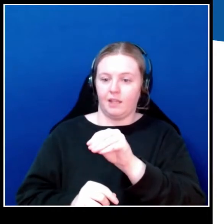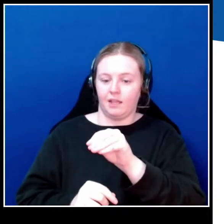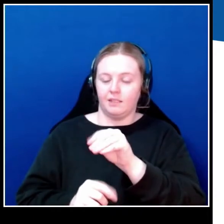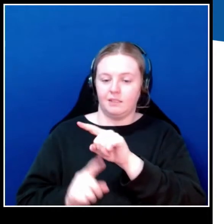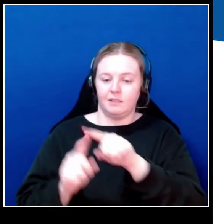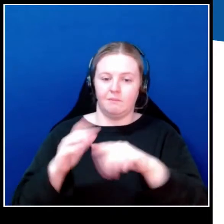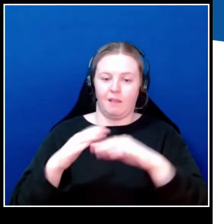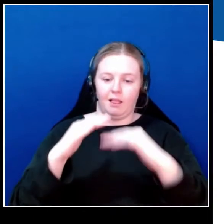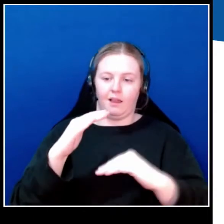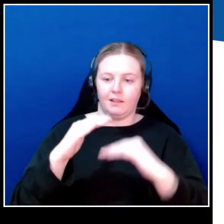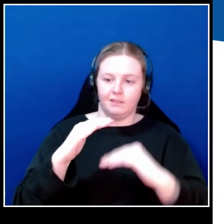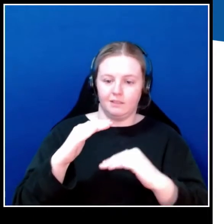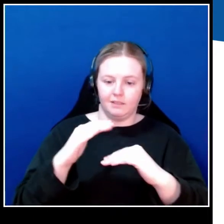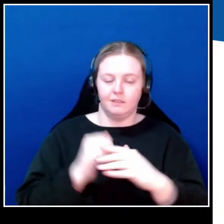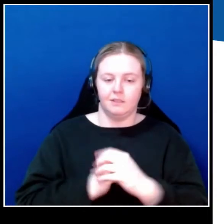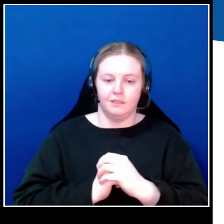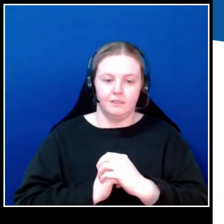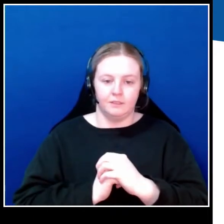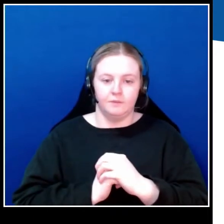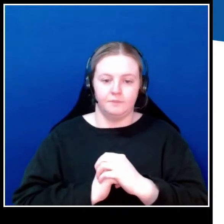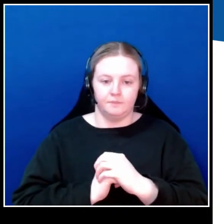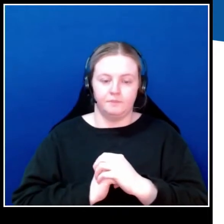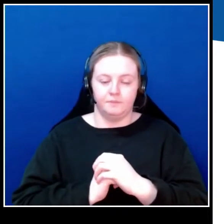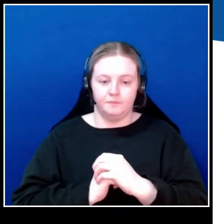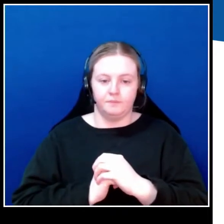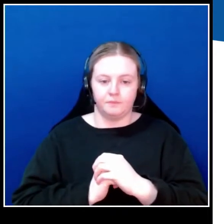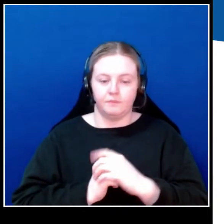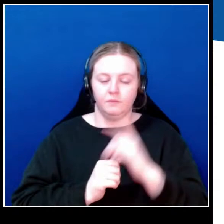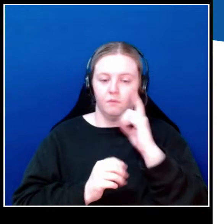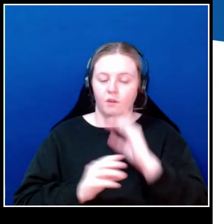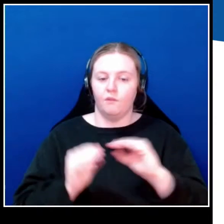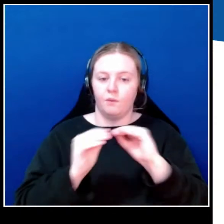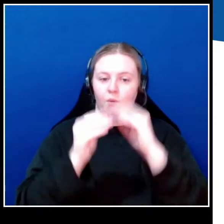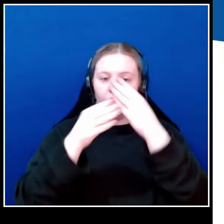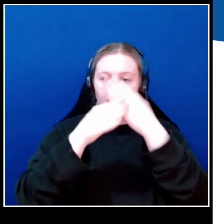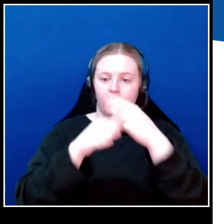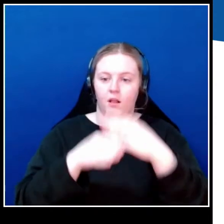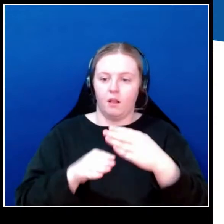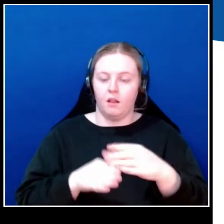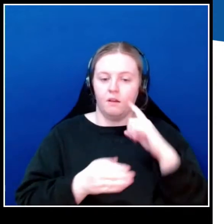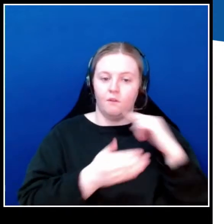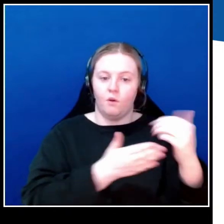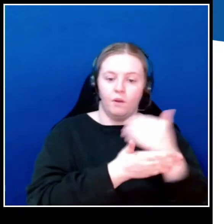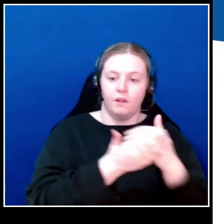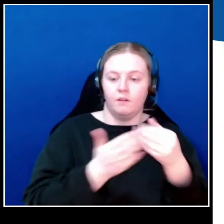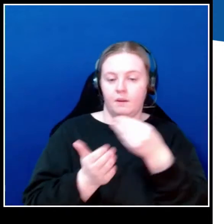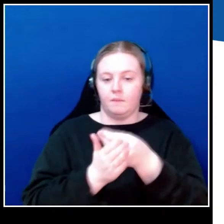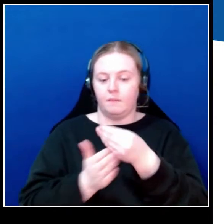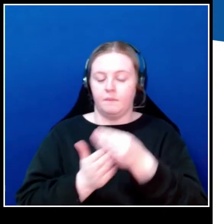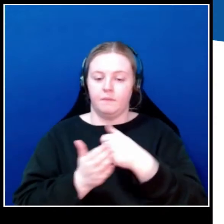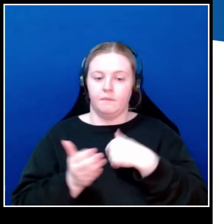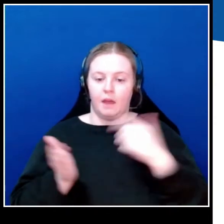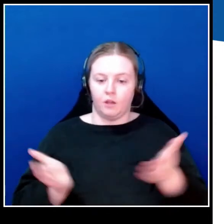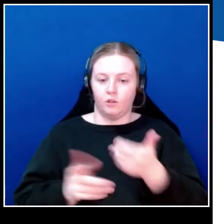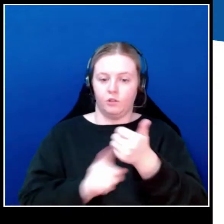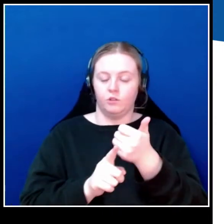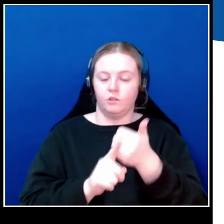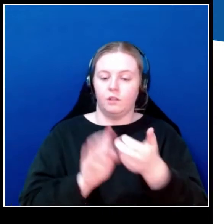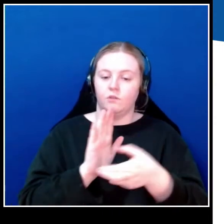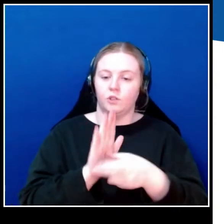For a further breakdown of our revenues and expenditures, you are encouraged to review our full financial statements which are